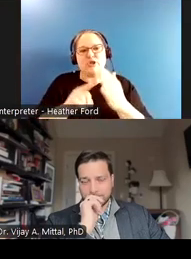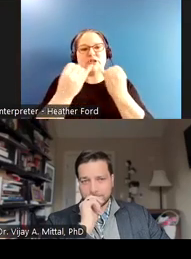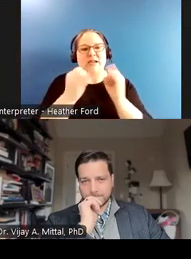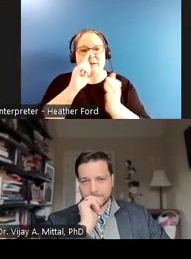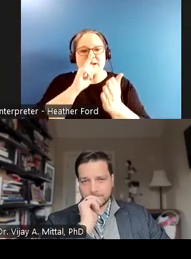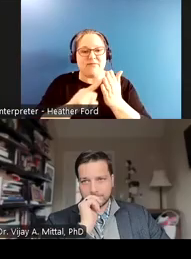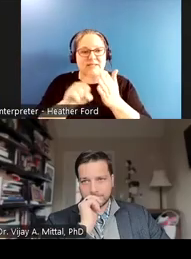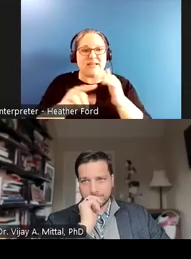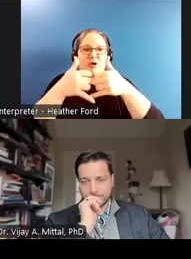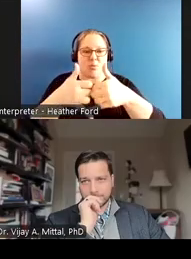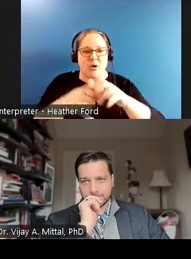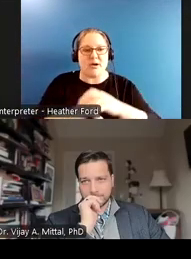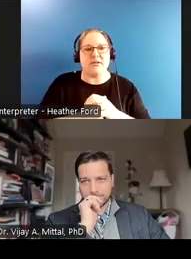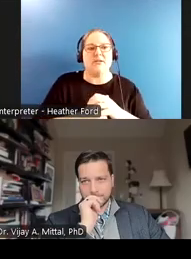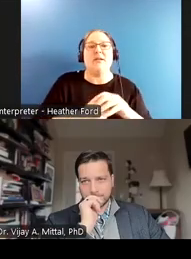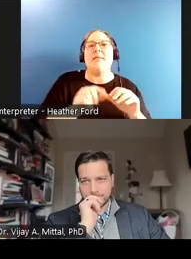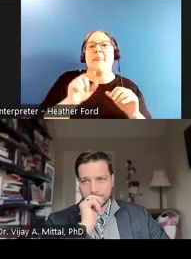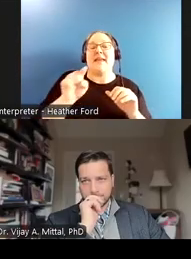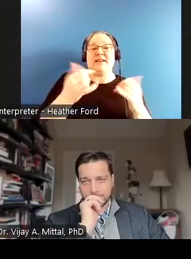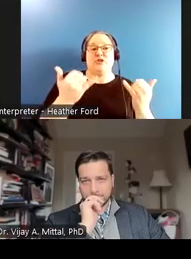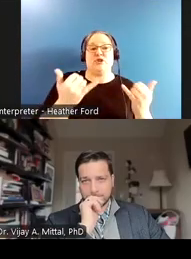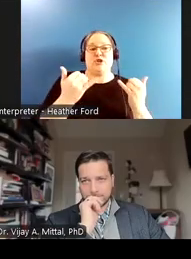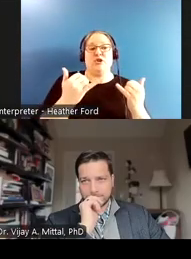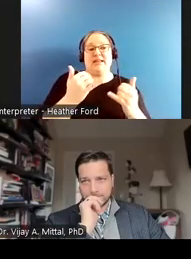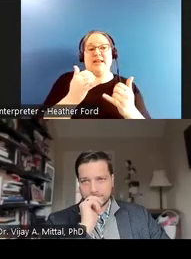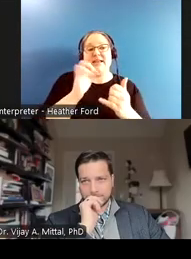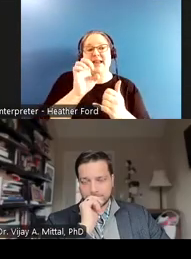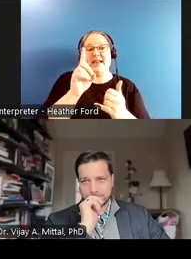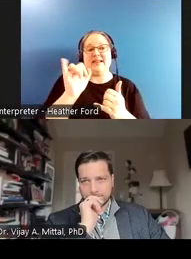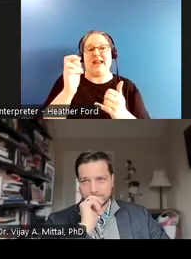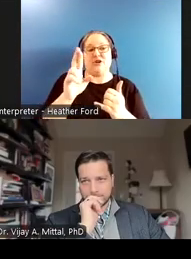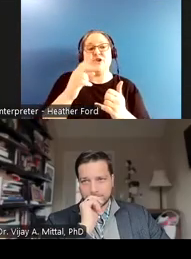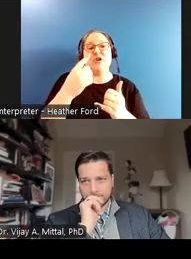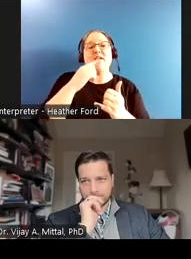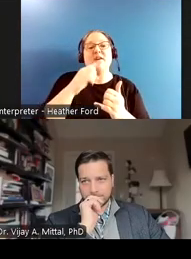Uh VJ is currently an associate editor for the journal of psychopathology and clinical science